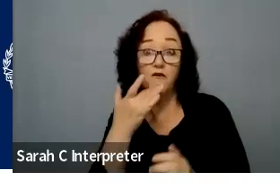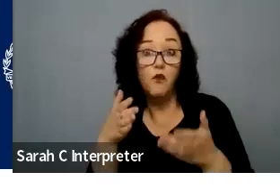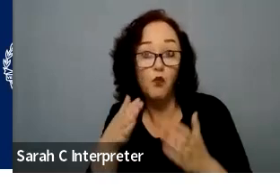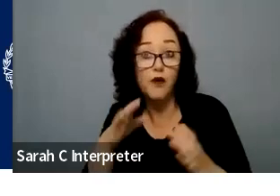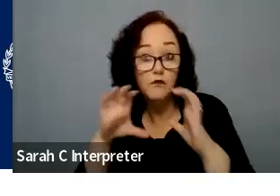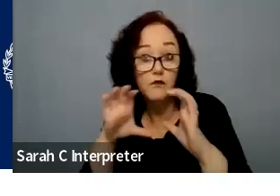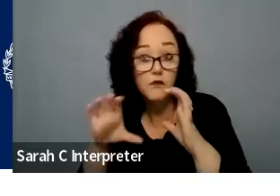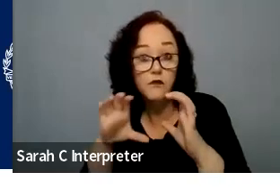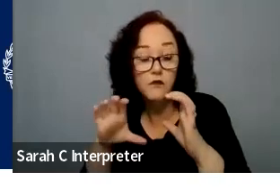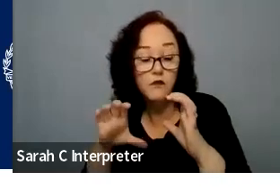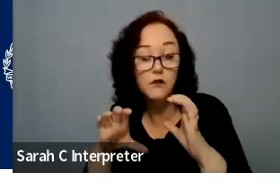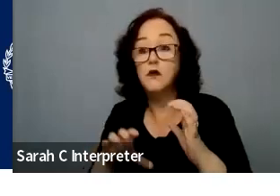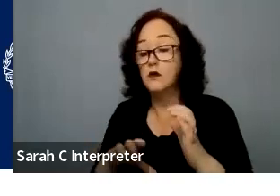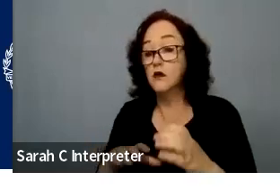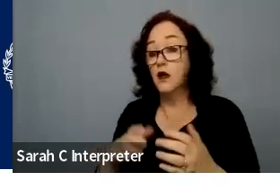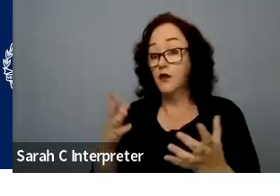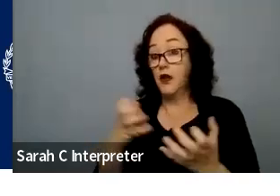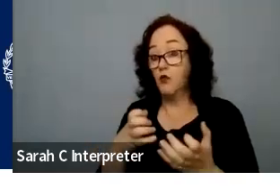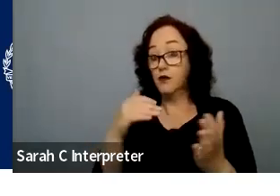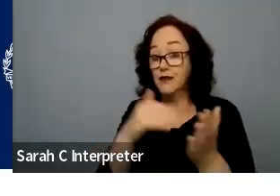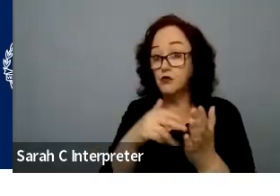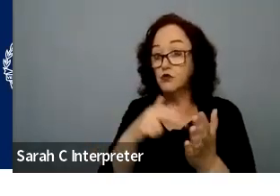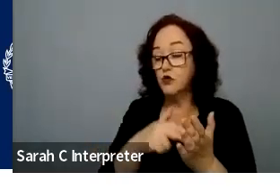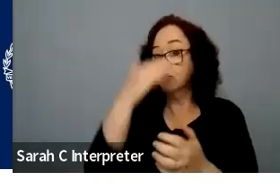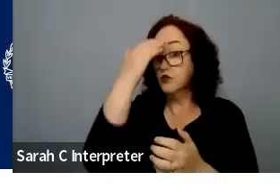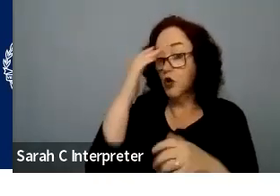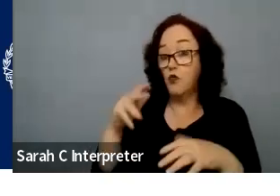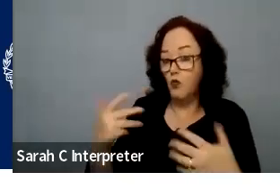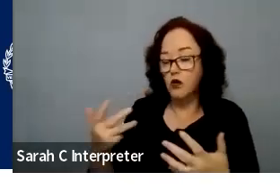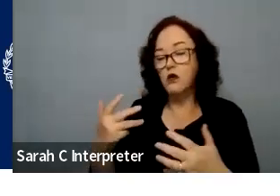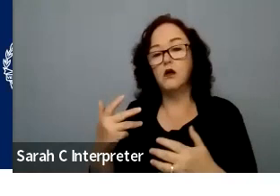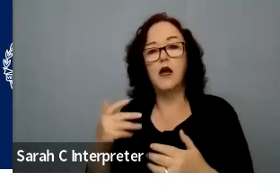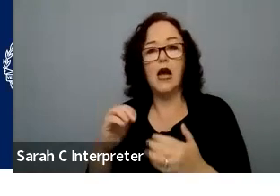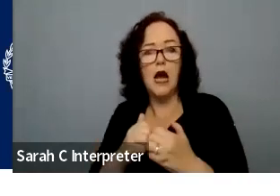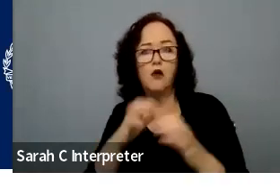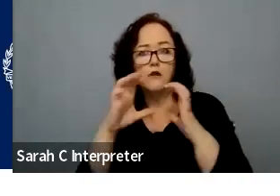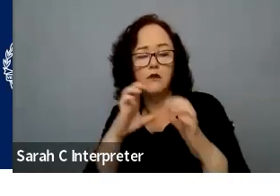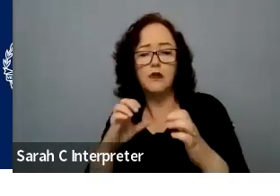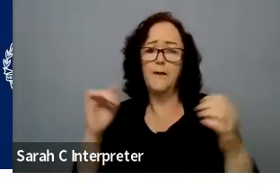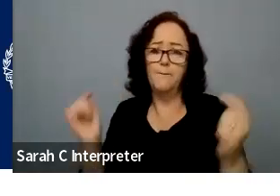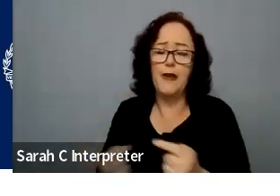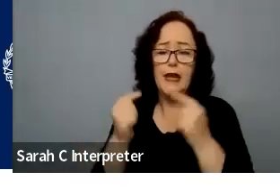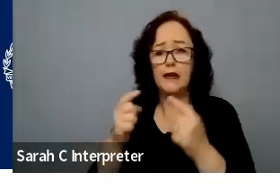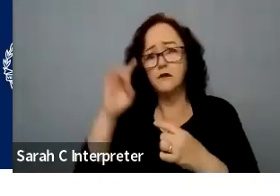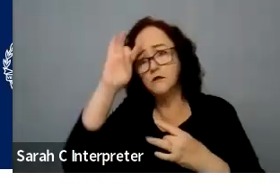Providers to know about them, how they communicate such things as pain, distress, Etc what they need